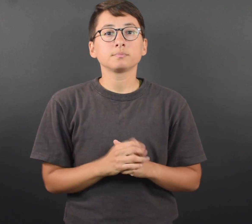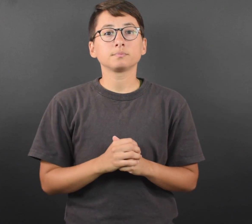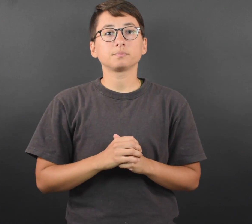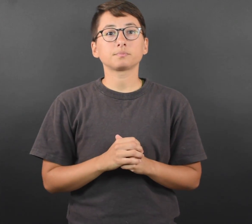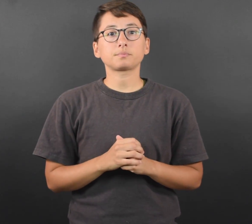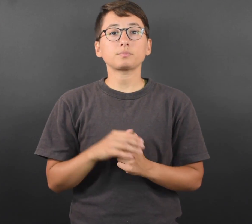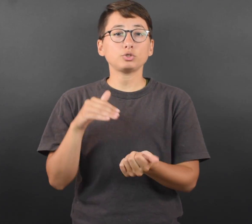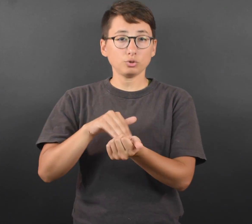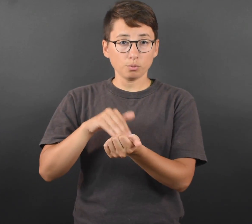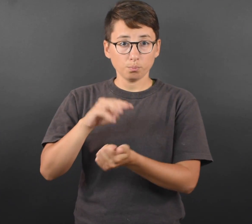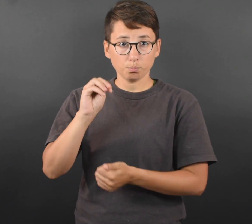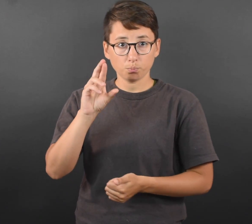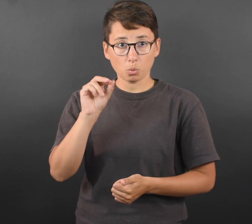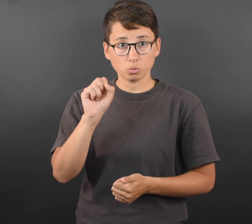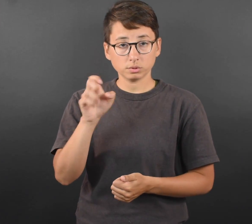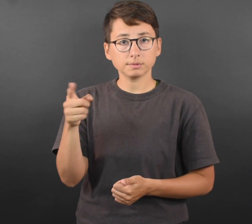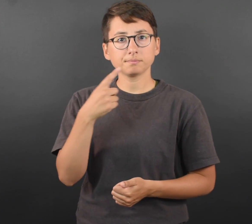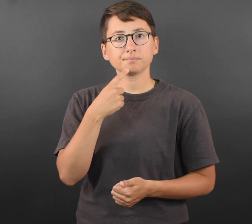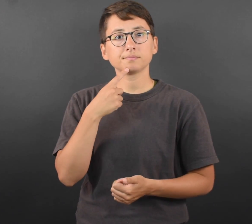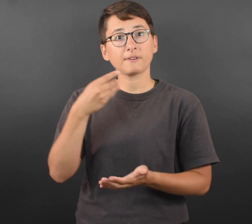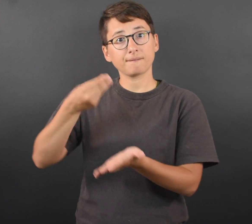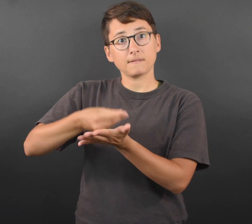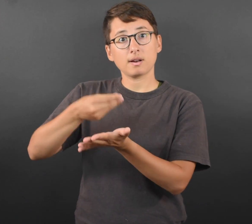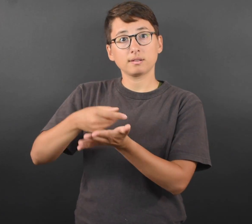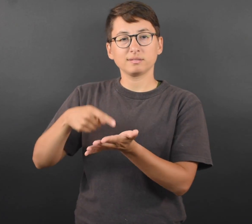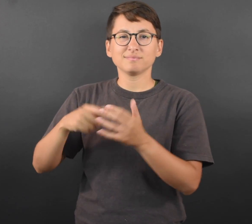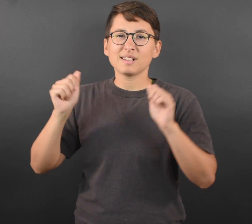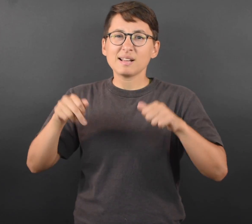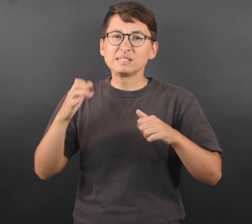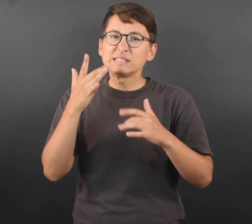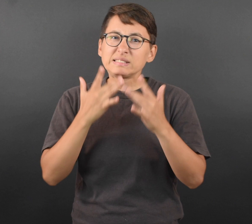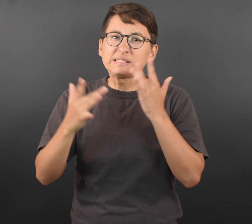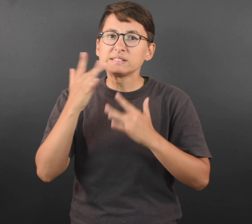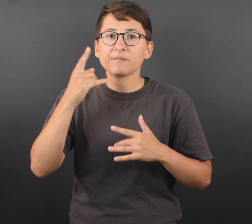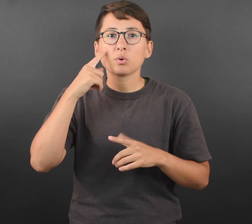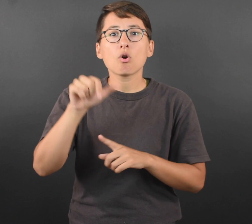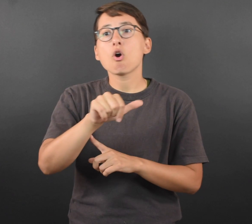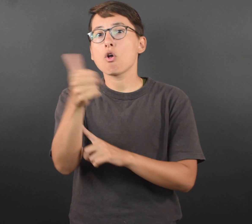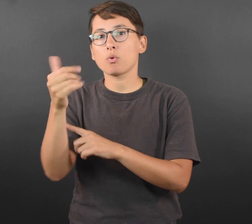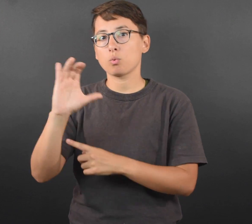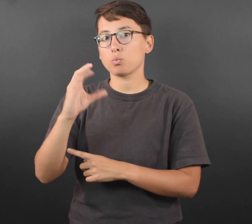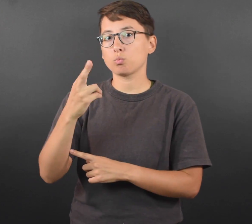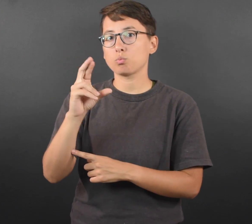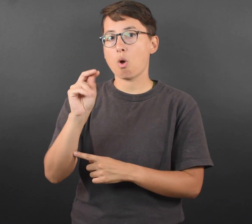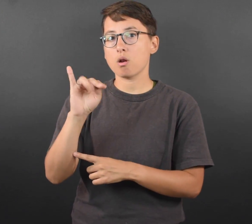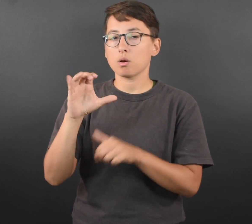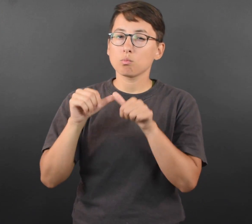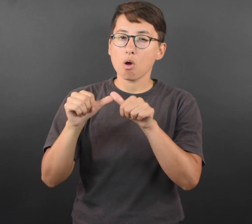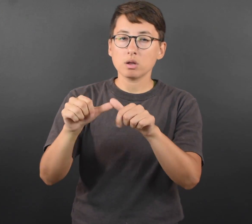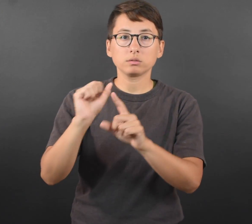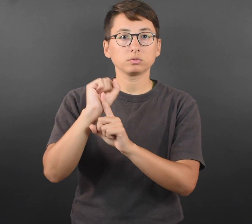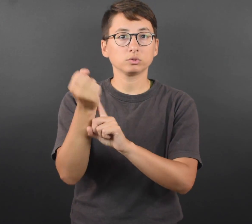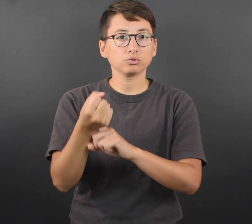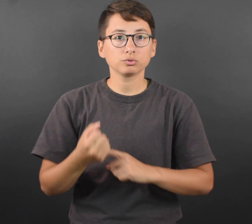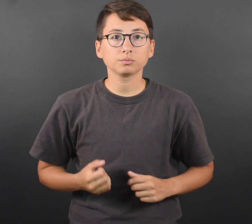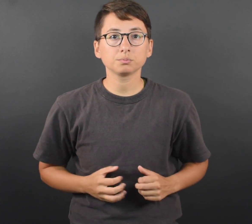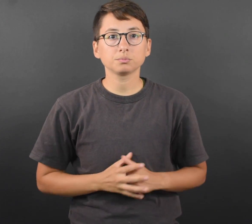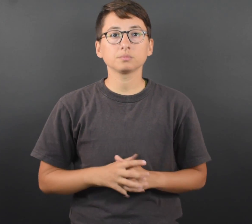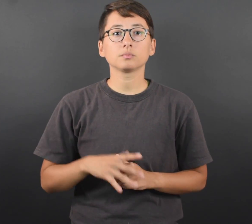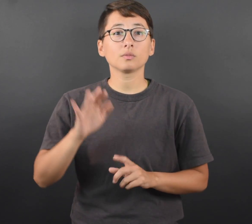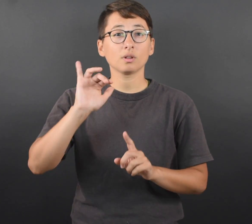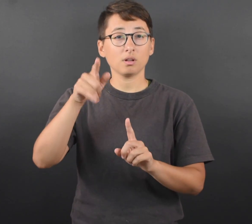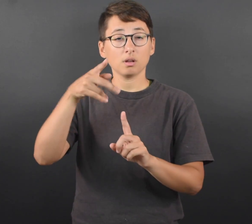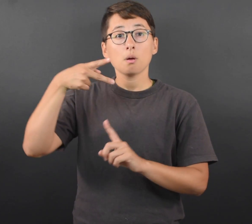Morse said funding can be scarce for other chronic conditions.